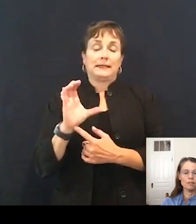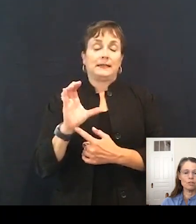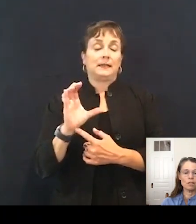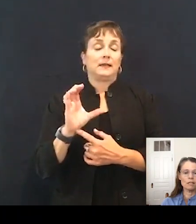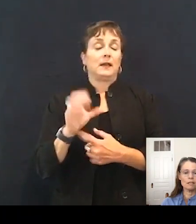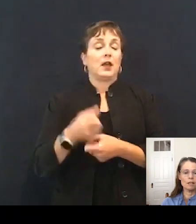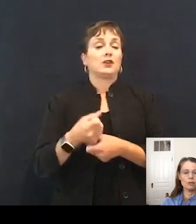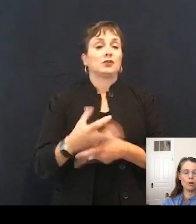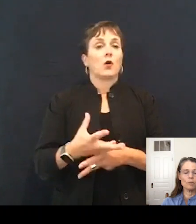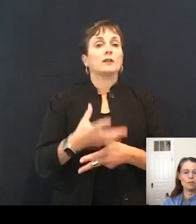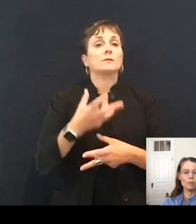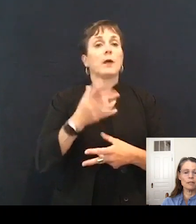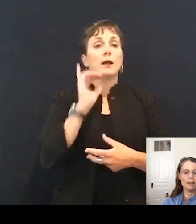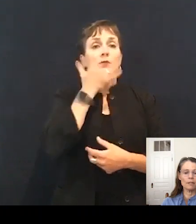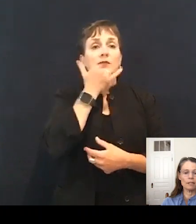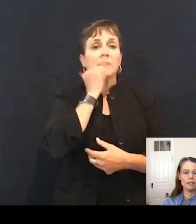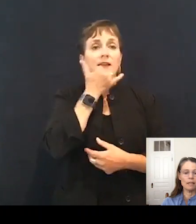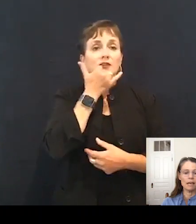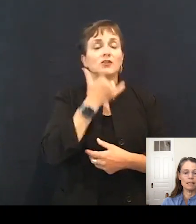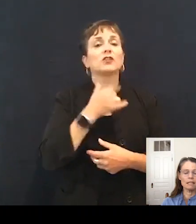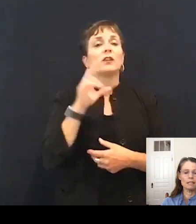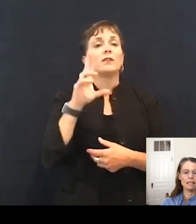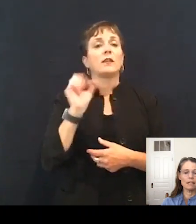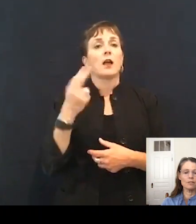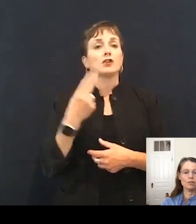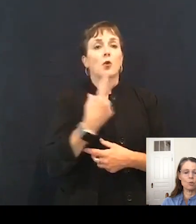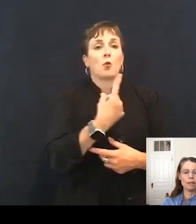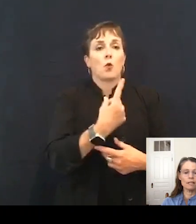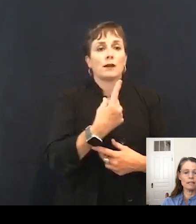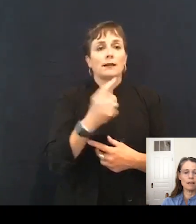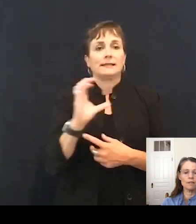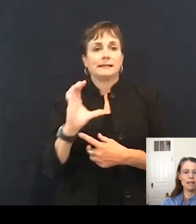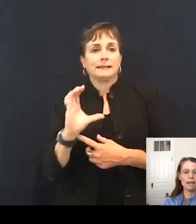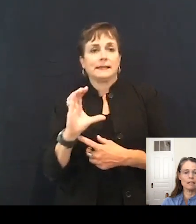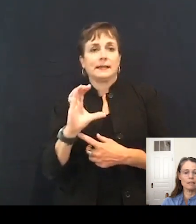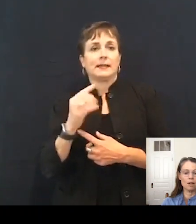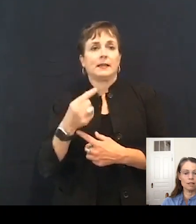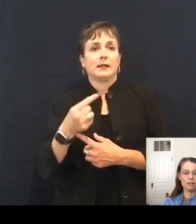The gene is on chromosome 11 and contains 27